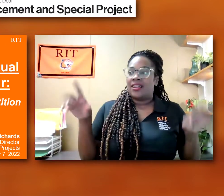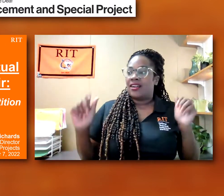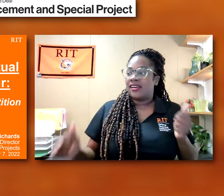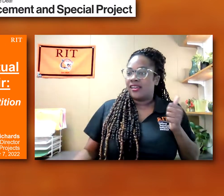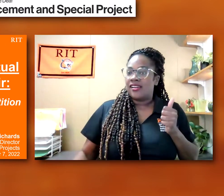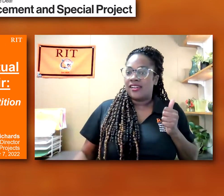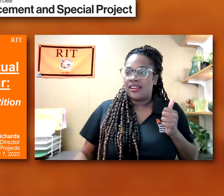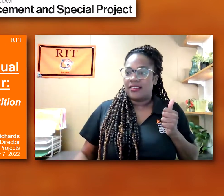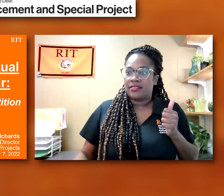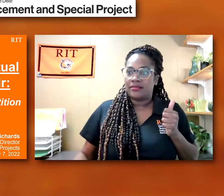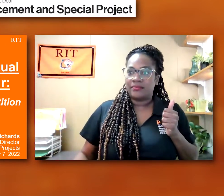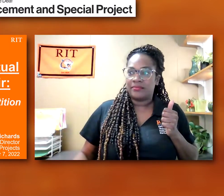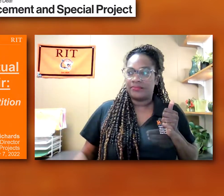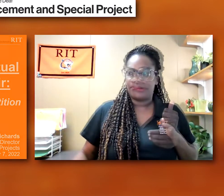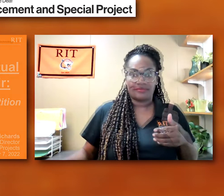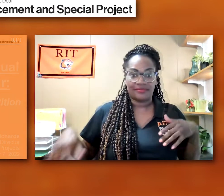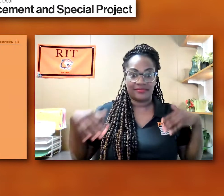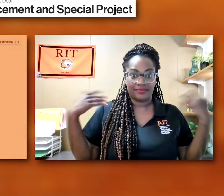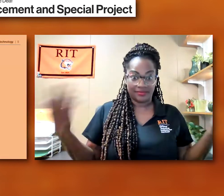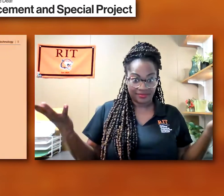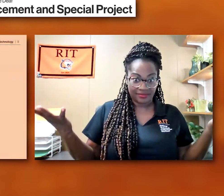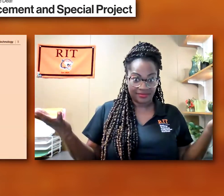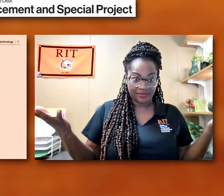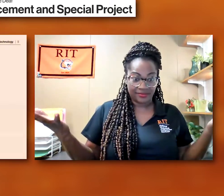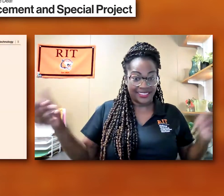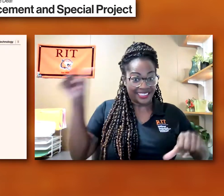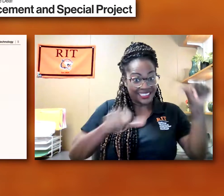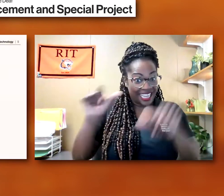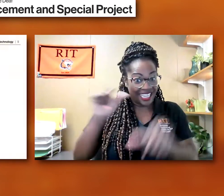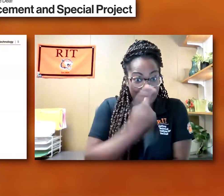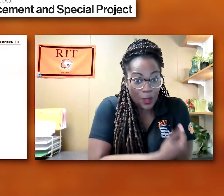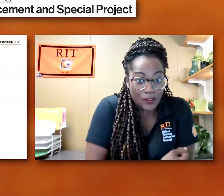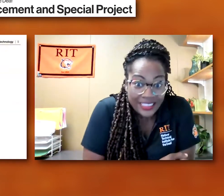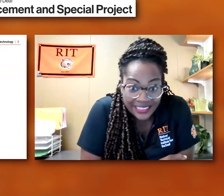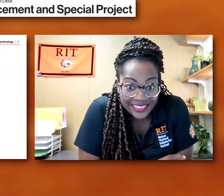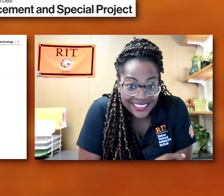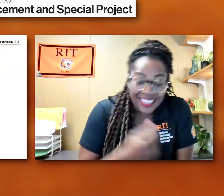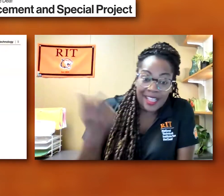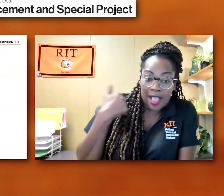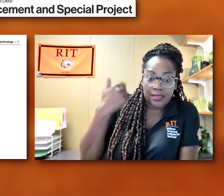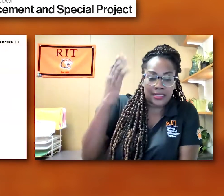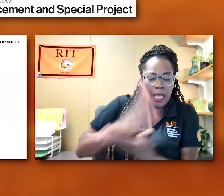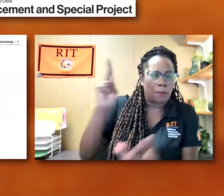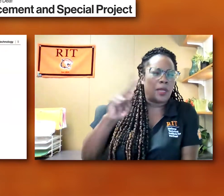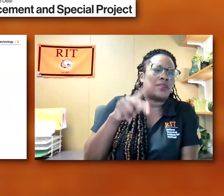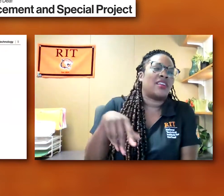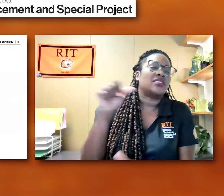you guys are all looking forward to this activity as well. I'm going to introduce... science. Is it boring?